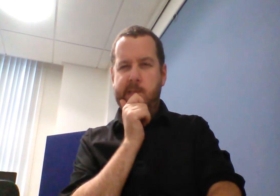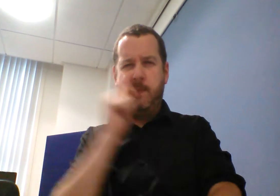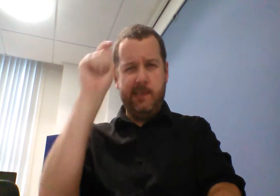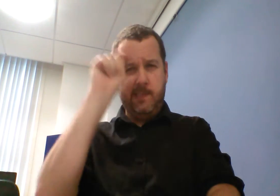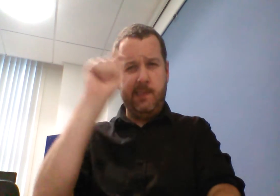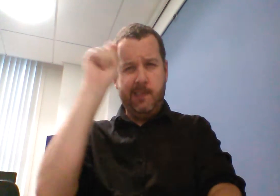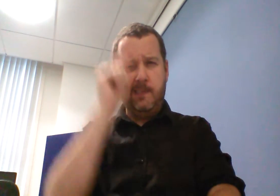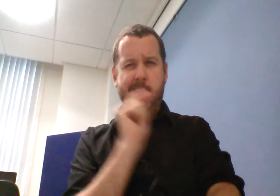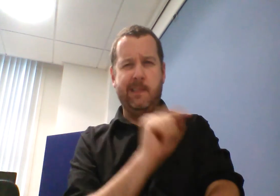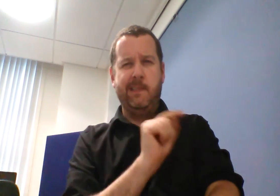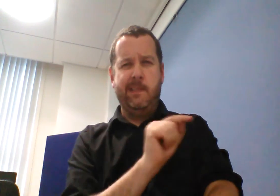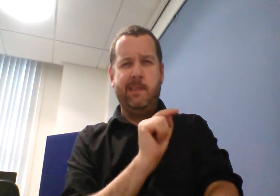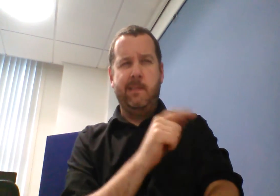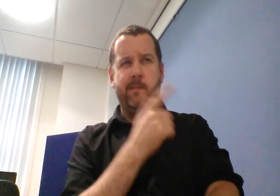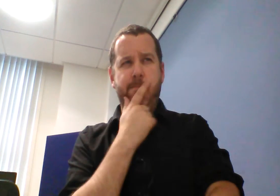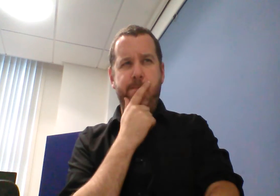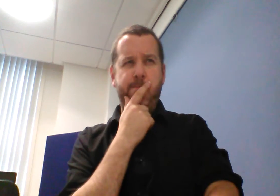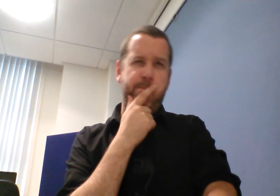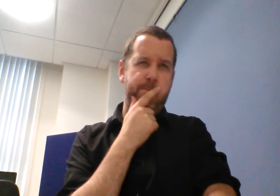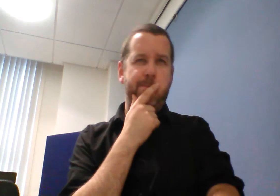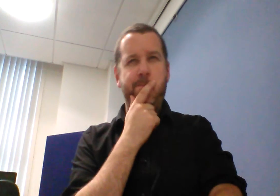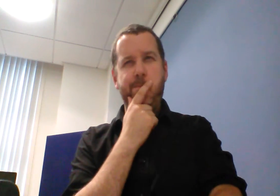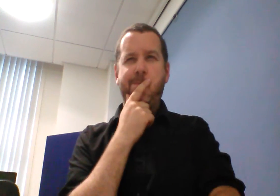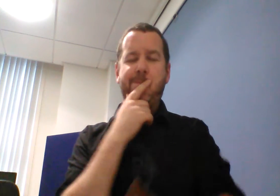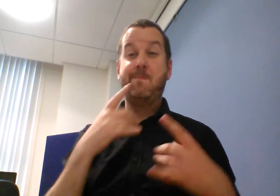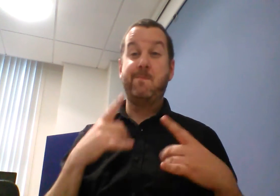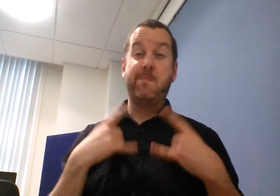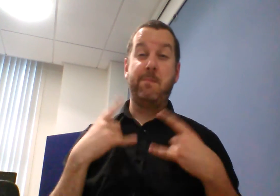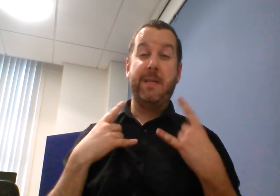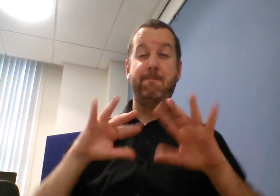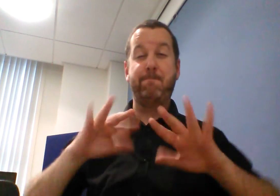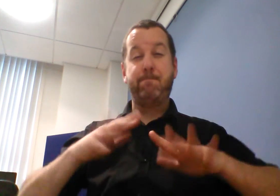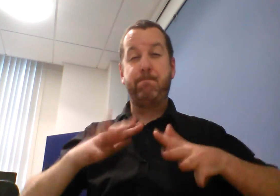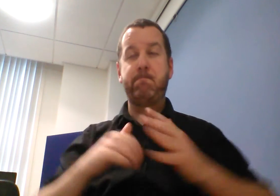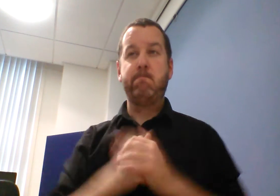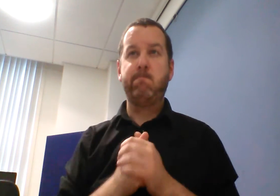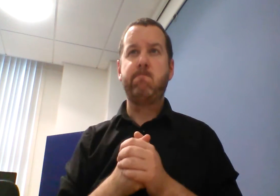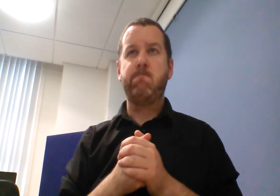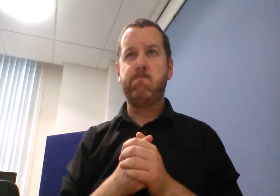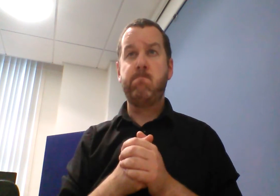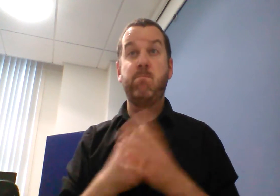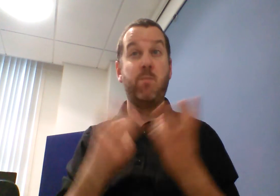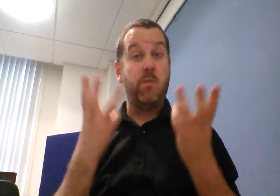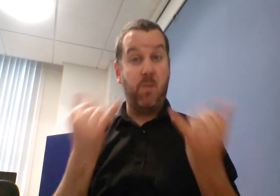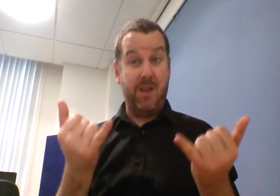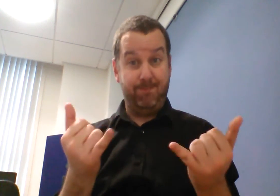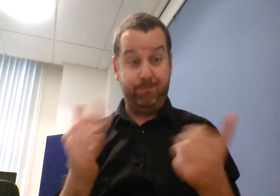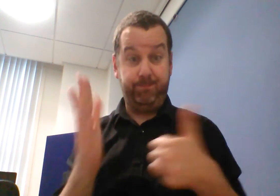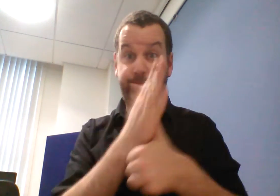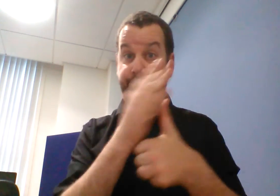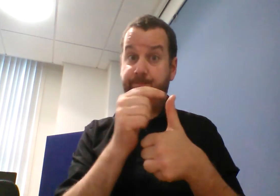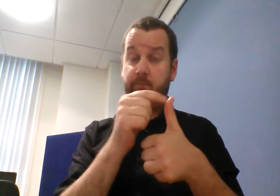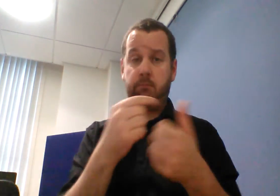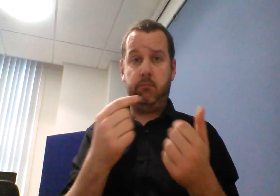I thought a lot about how I had done the presentation. I wasn't completely happy about it. That was for a few reasons. Firstly,